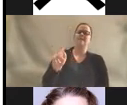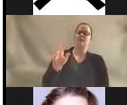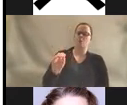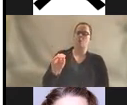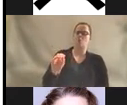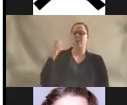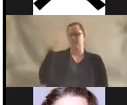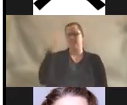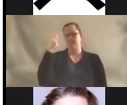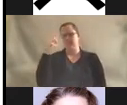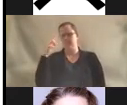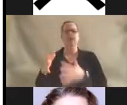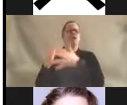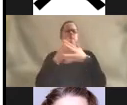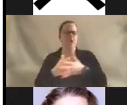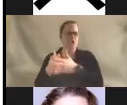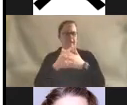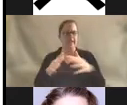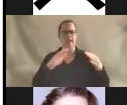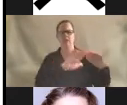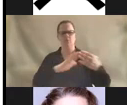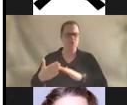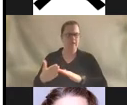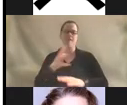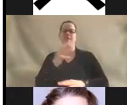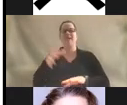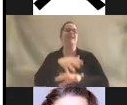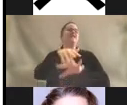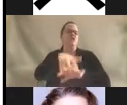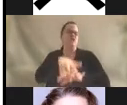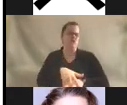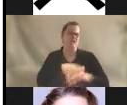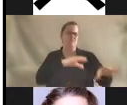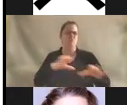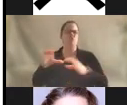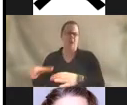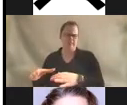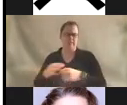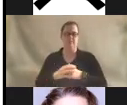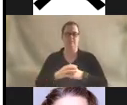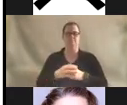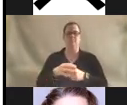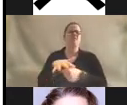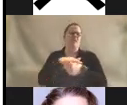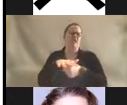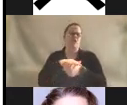and then indigenous tribes in Tucson and southern Arizona.